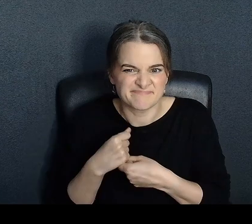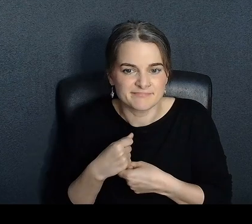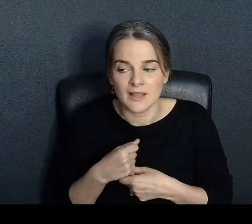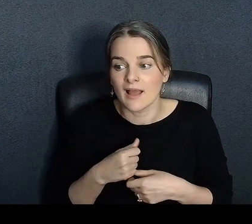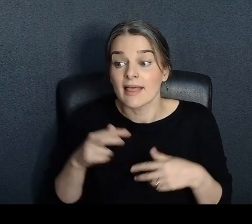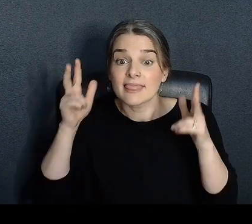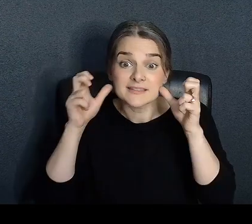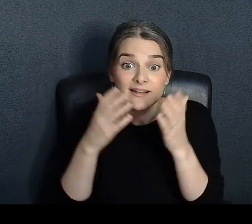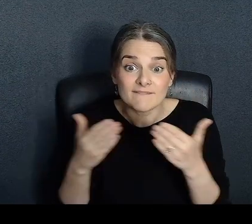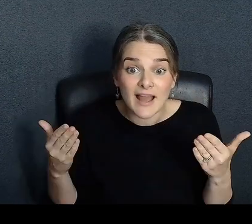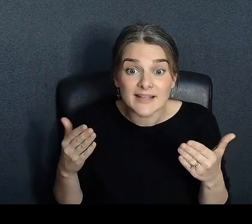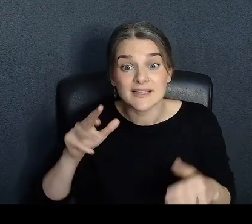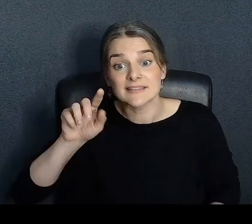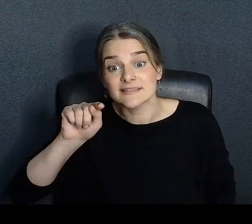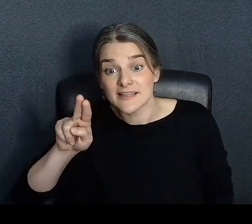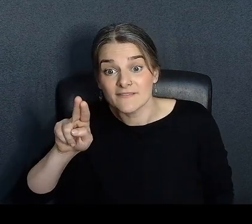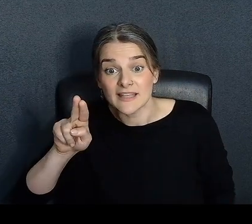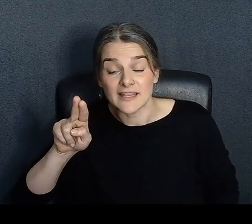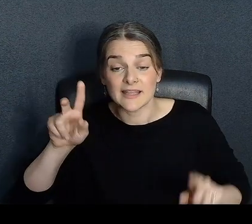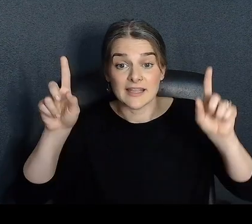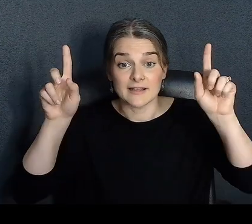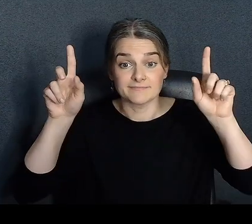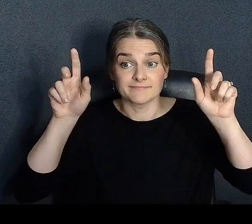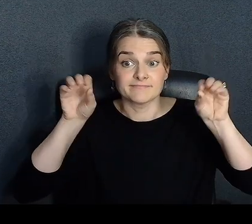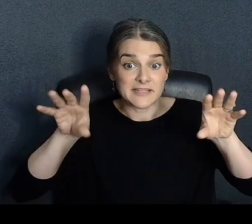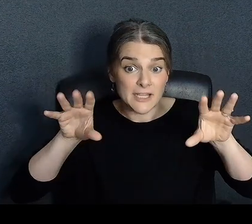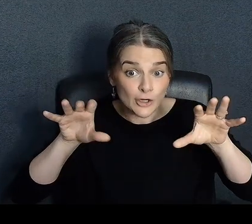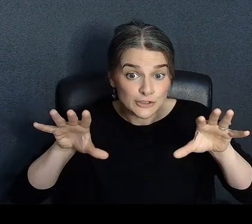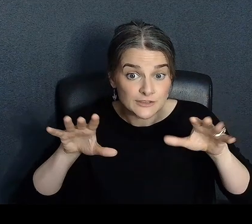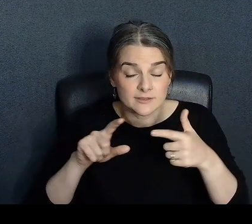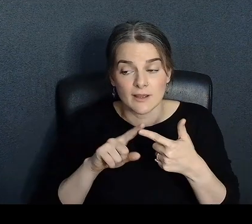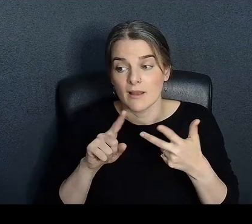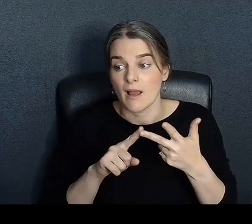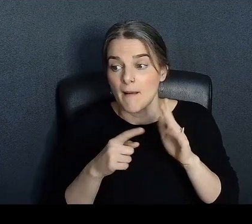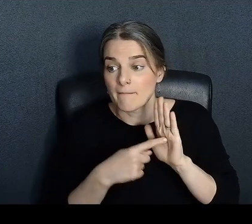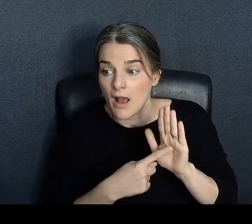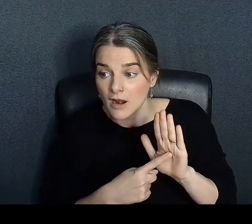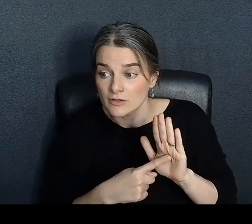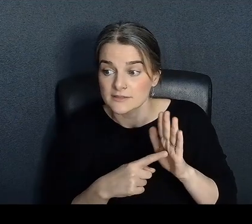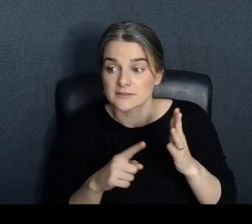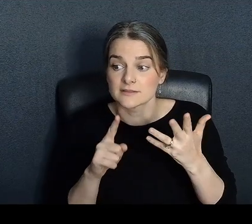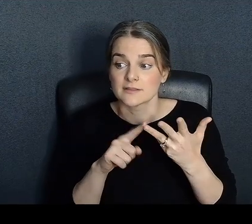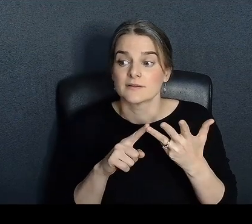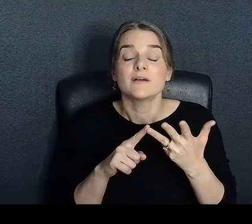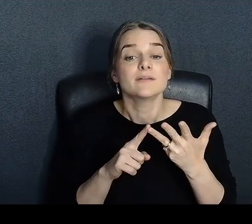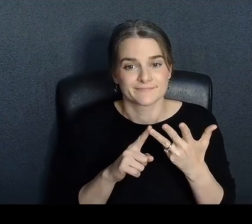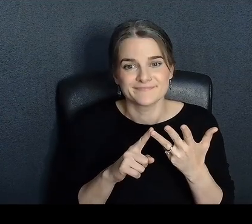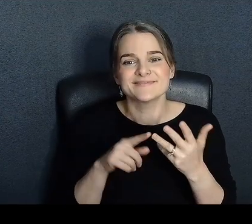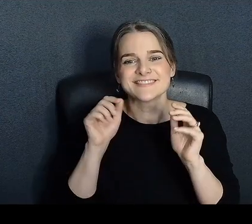There's models that have noise cancellation and transparency modes so that you can run or ride your bicycle